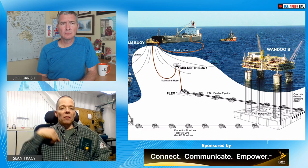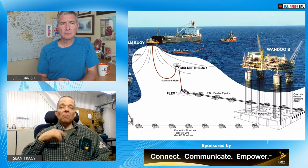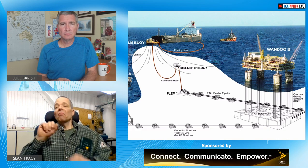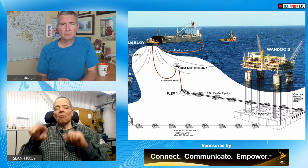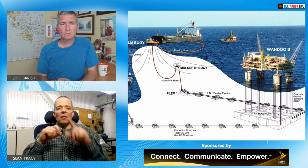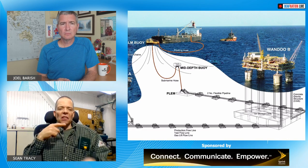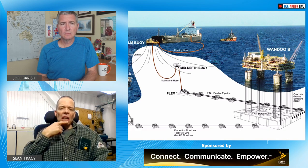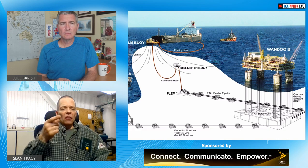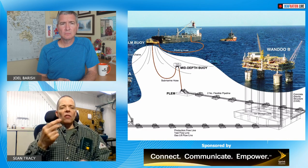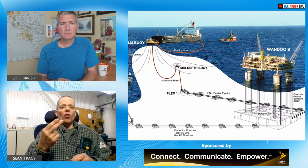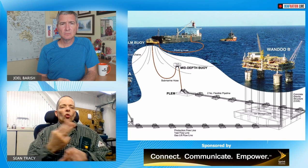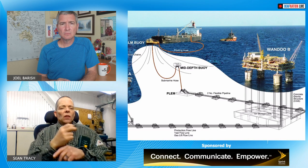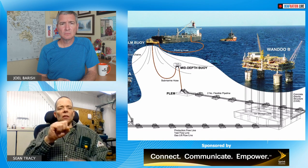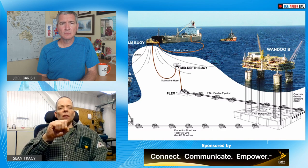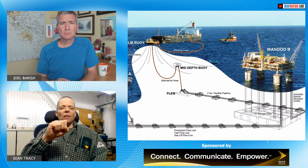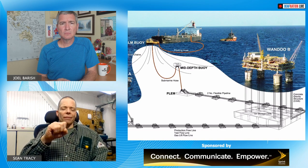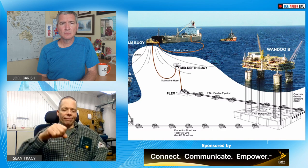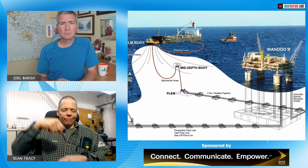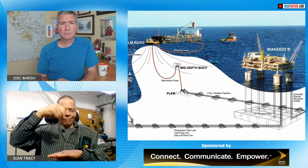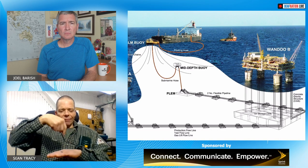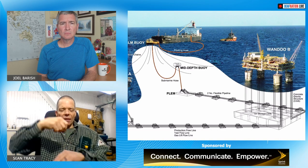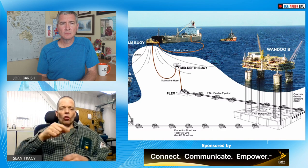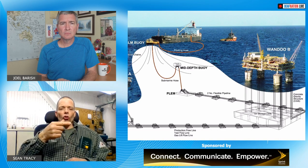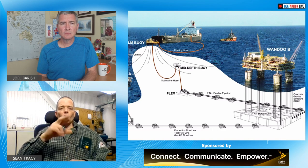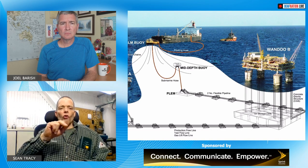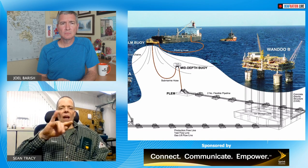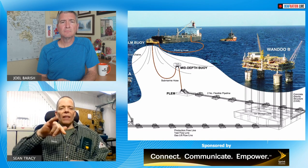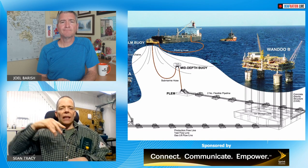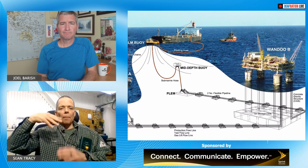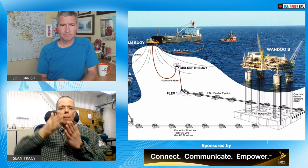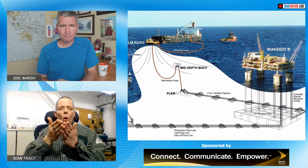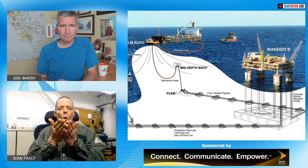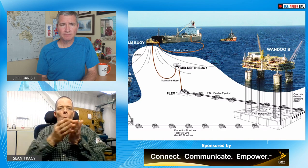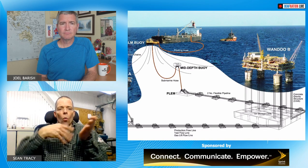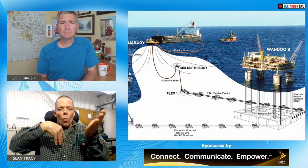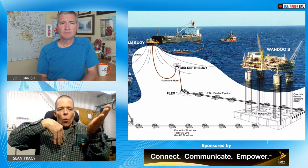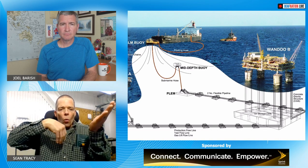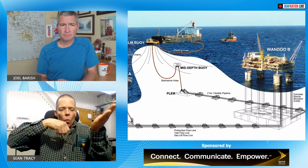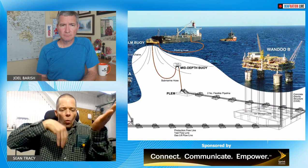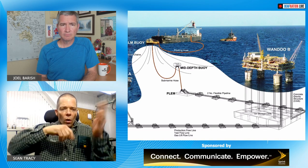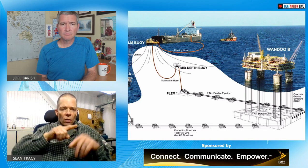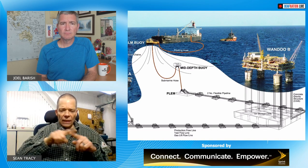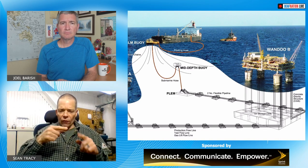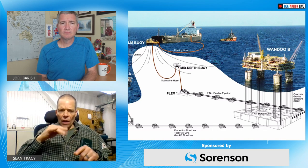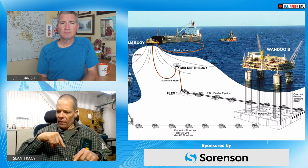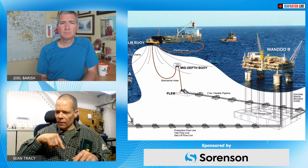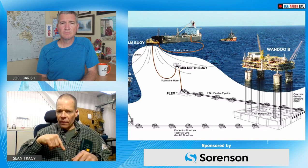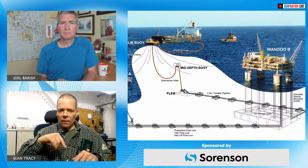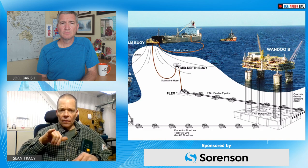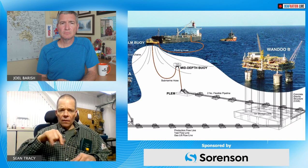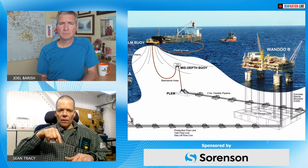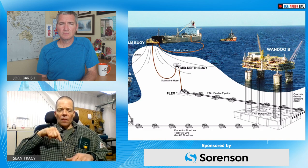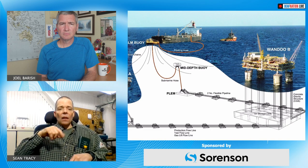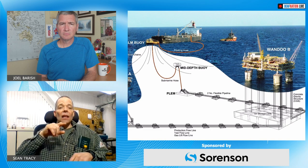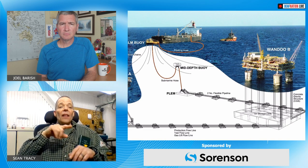they said that they use gravity boats to look at different parts of the water.